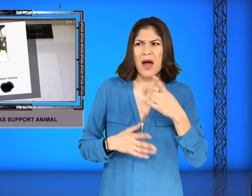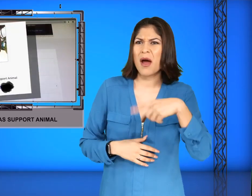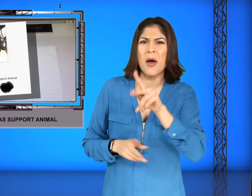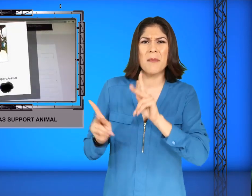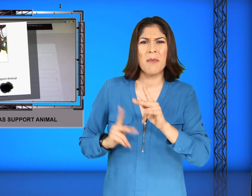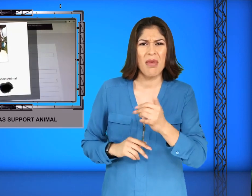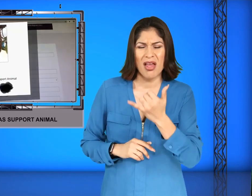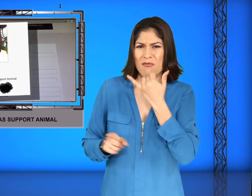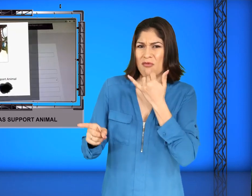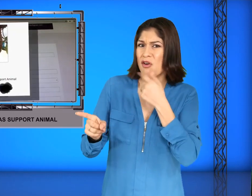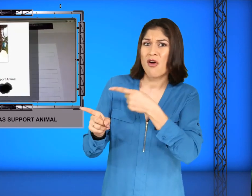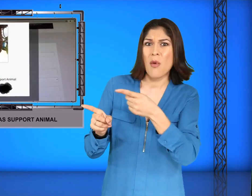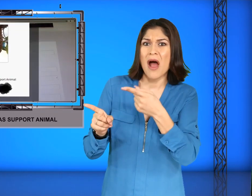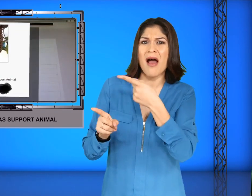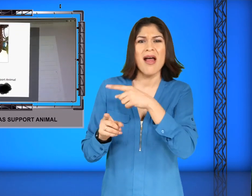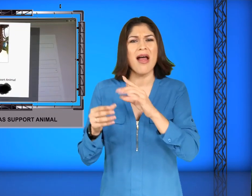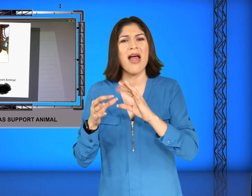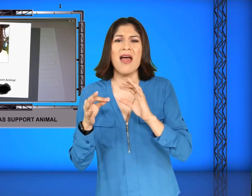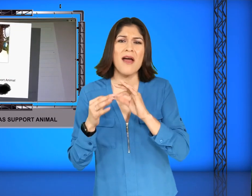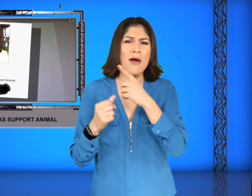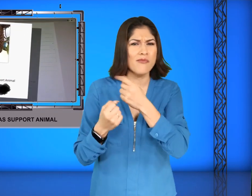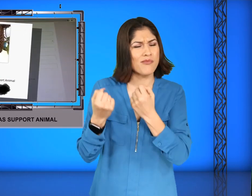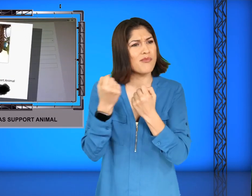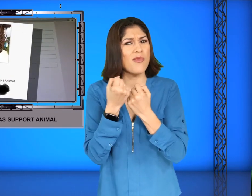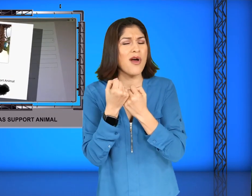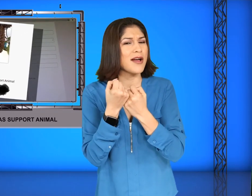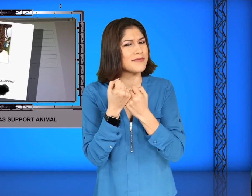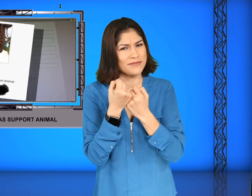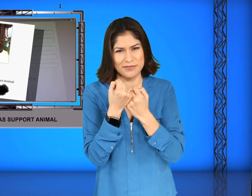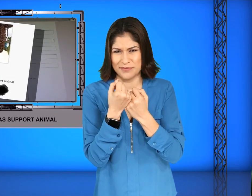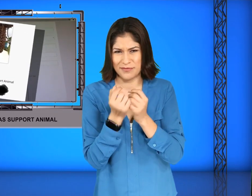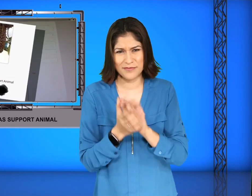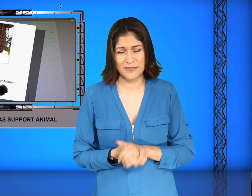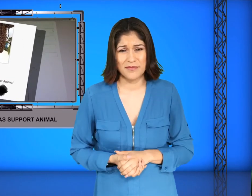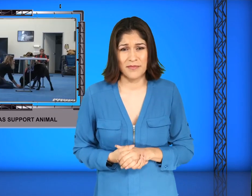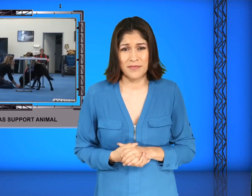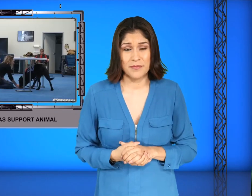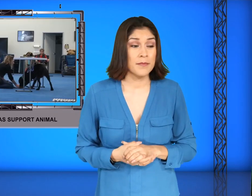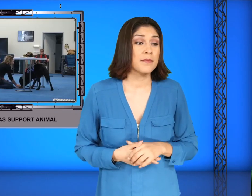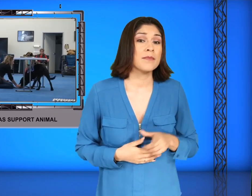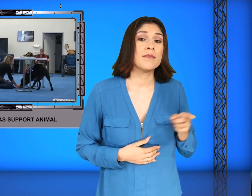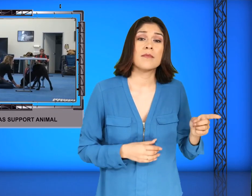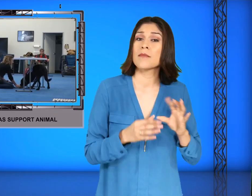prove a point: too many people are faking their need for support.